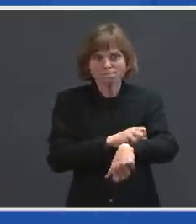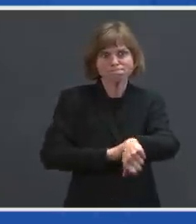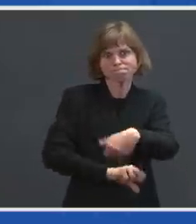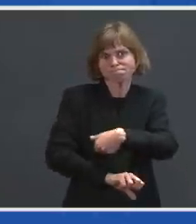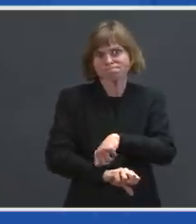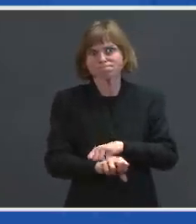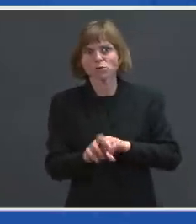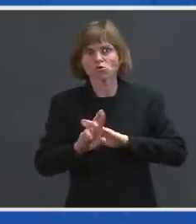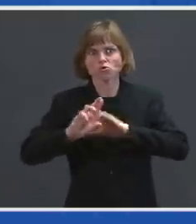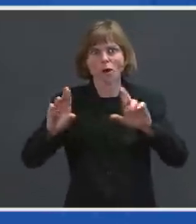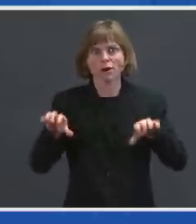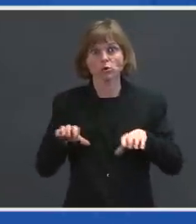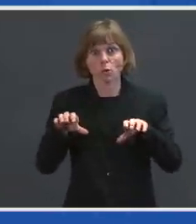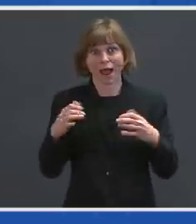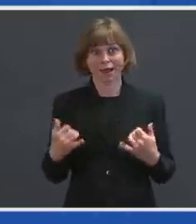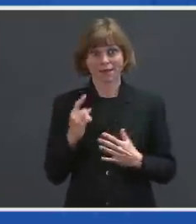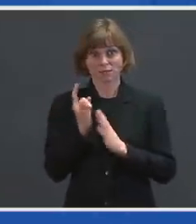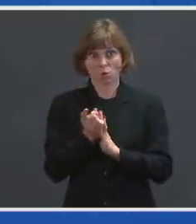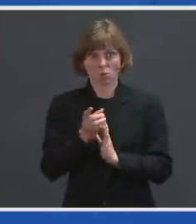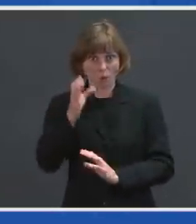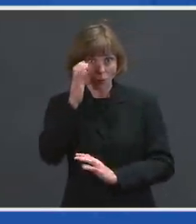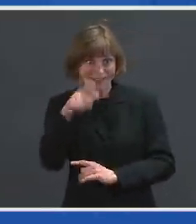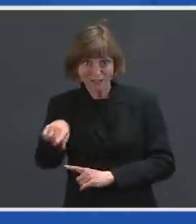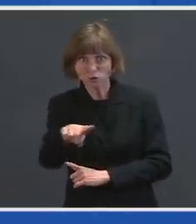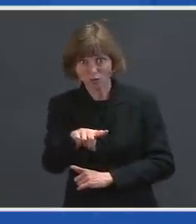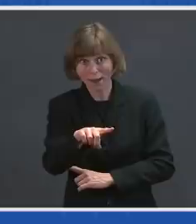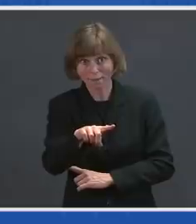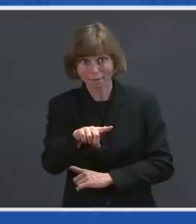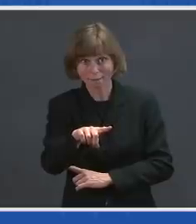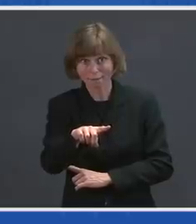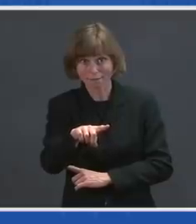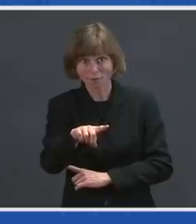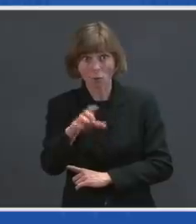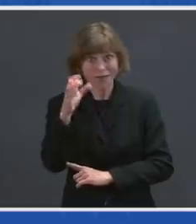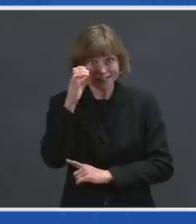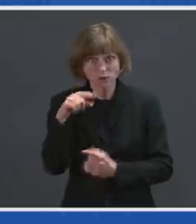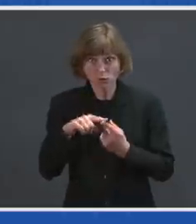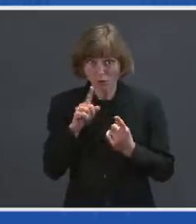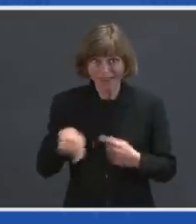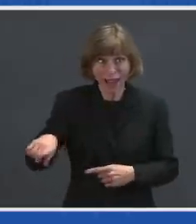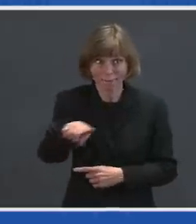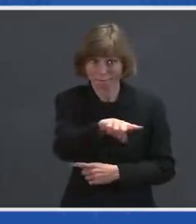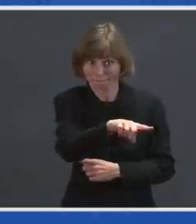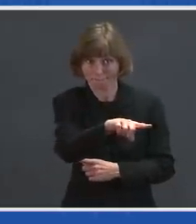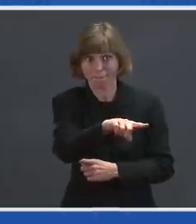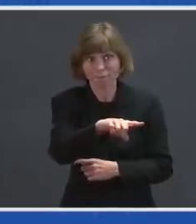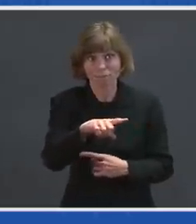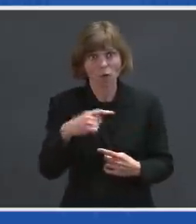how we listened to them -- to them -- not special interests; to them -- and how we took action.